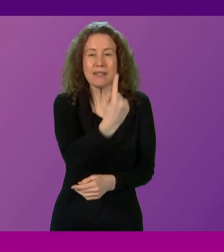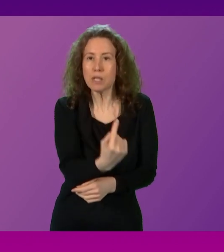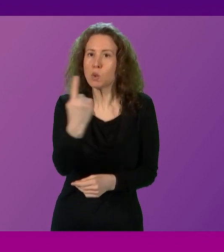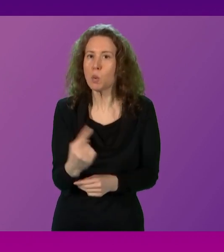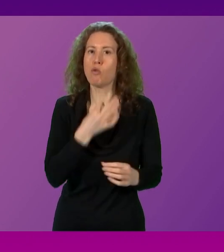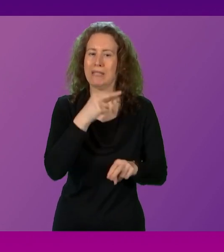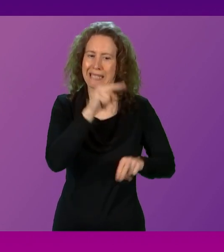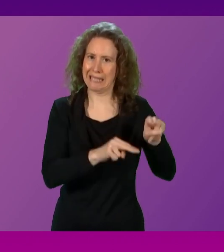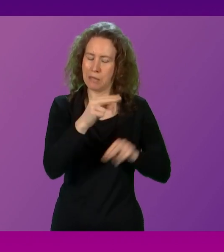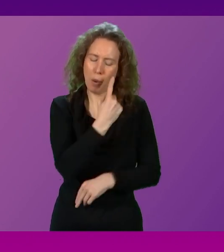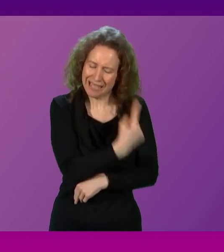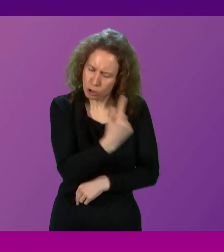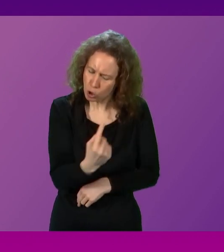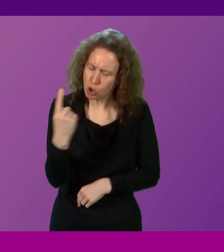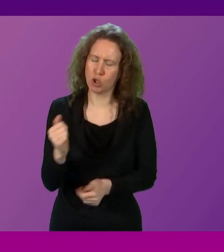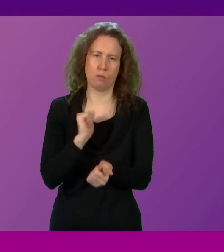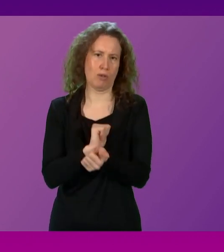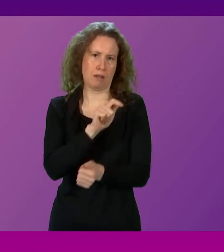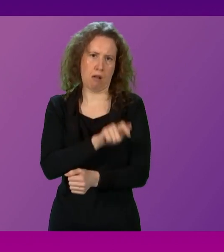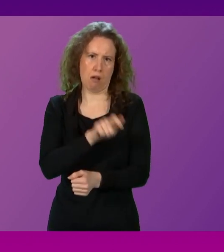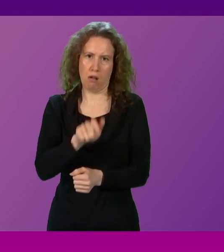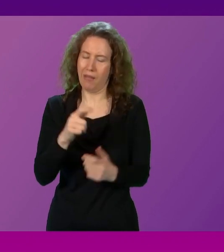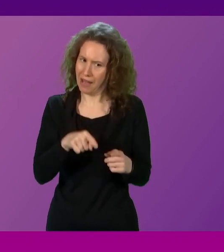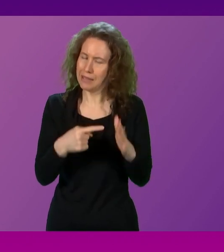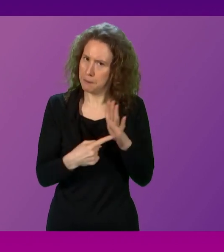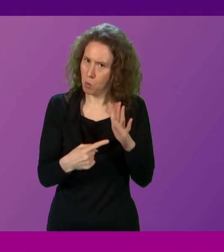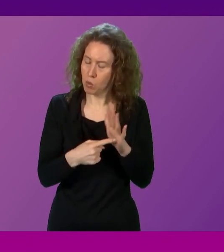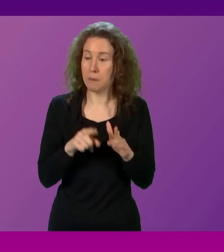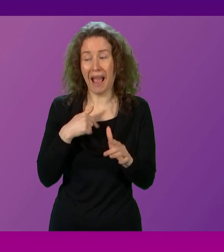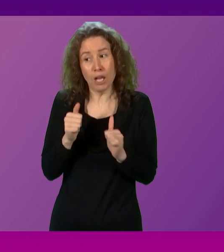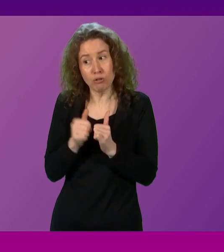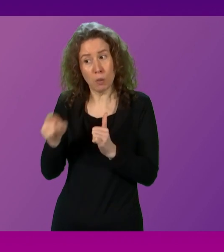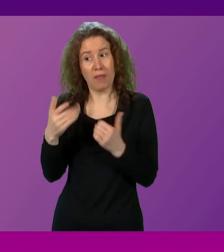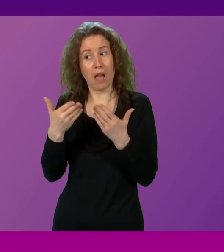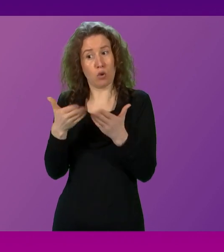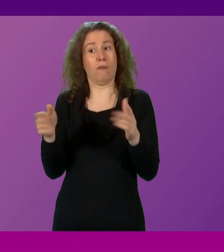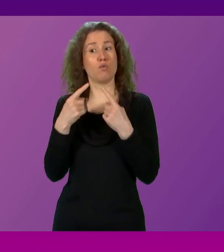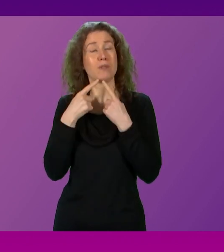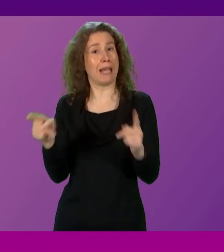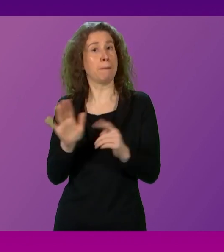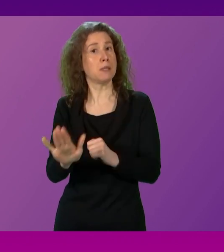on every prisoner—that is important—but I agree with that statement. I have said